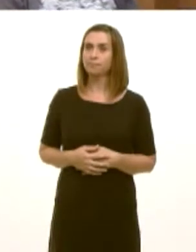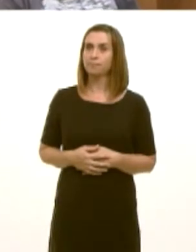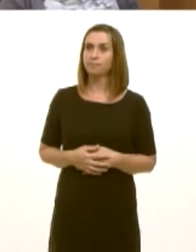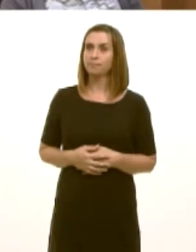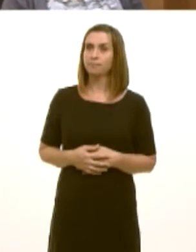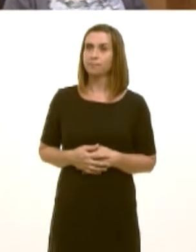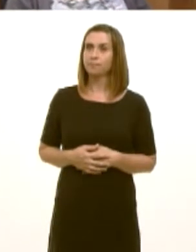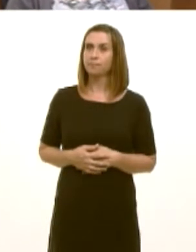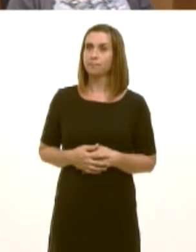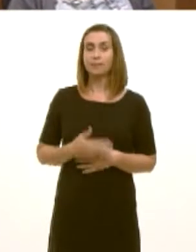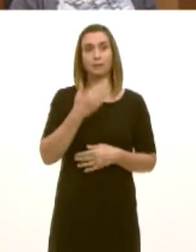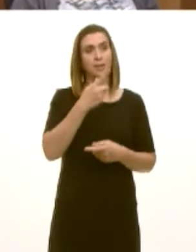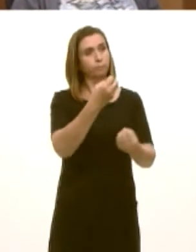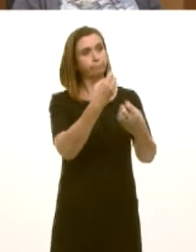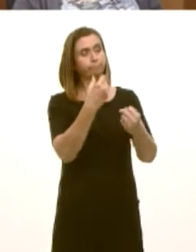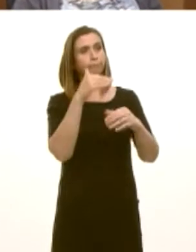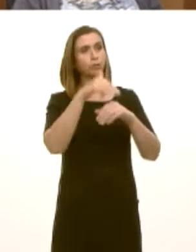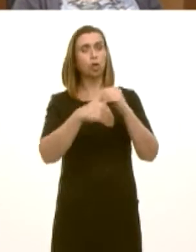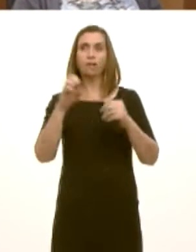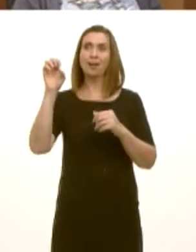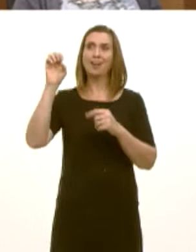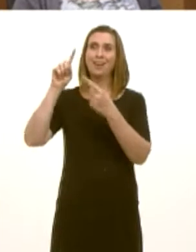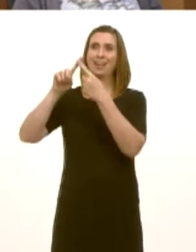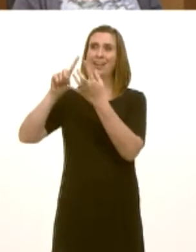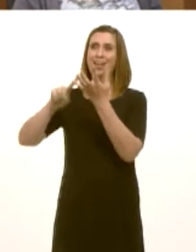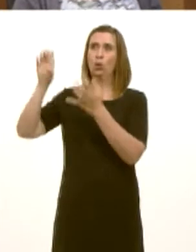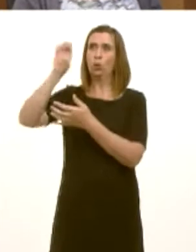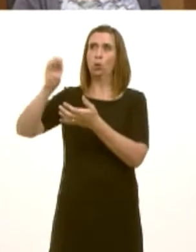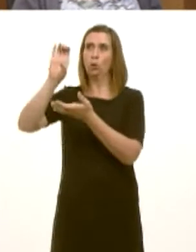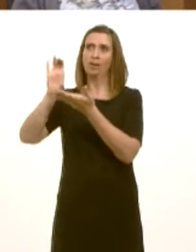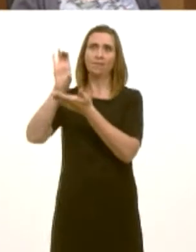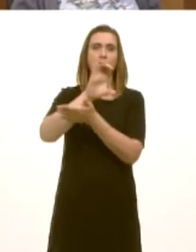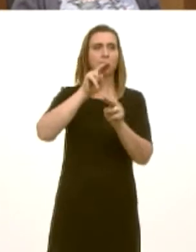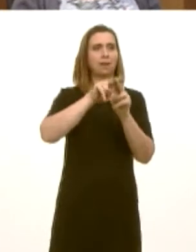Will the First Minister make a statement on EU investment in Flintshire? OAQ(4)2354(FM) Carwyn Jones: Since 2007, EU-funded projects